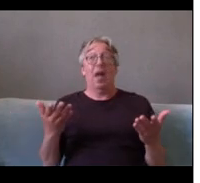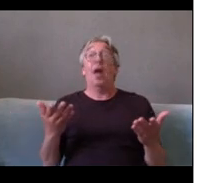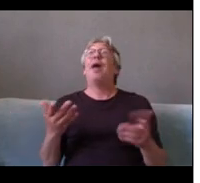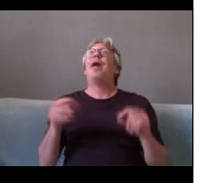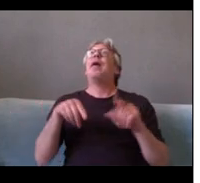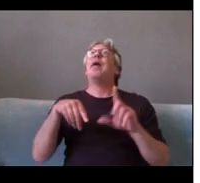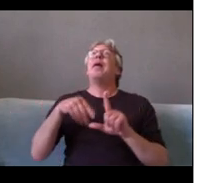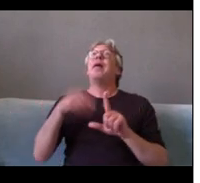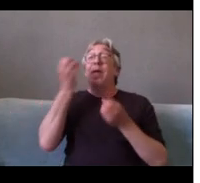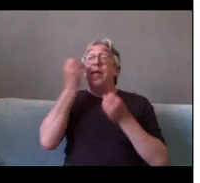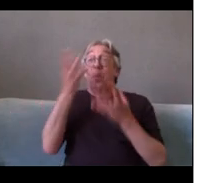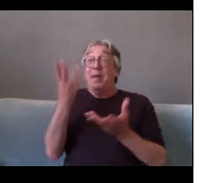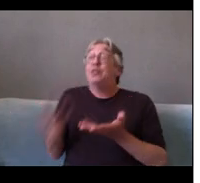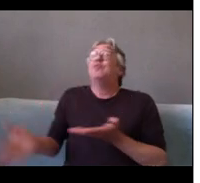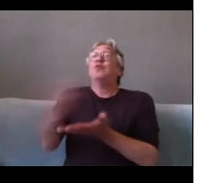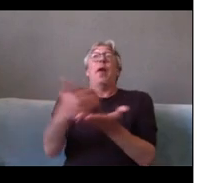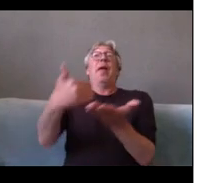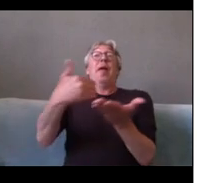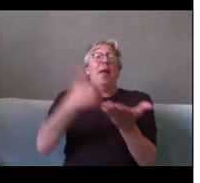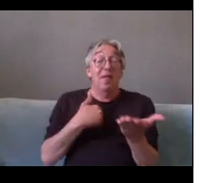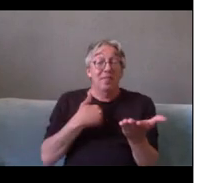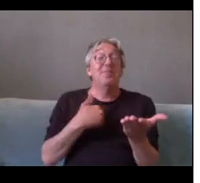or they're processed but not disseminated.